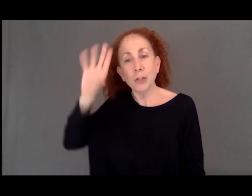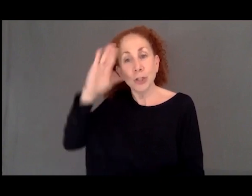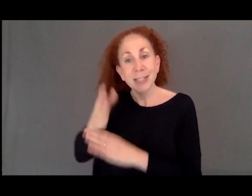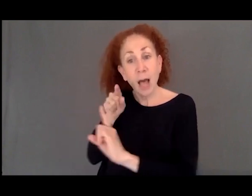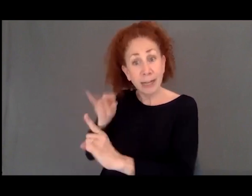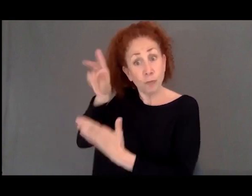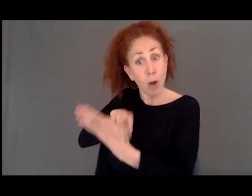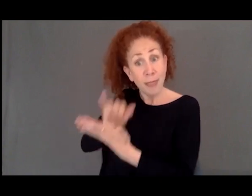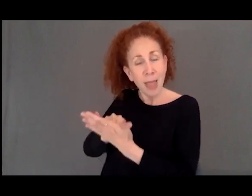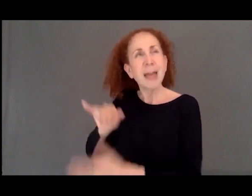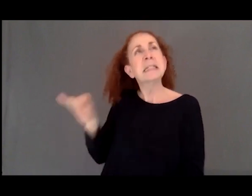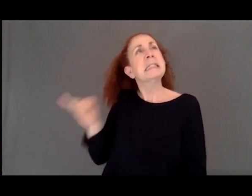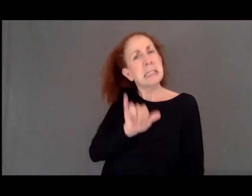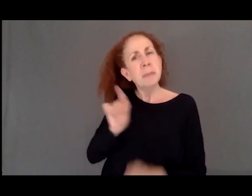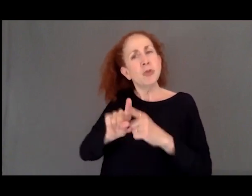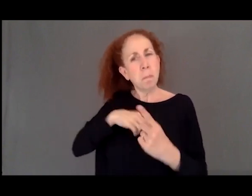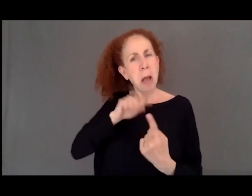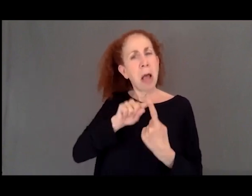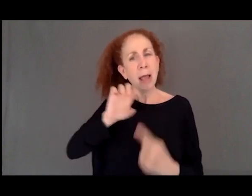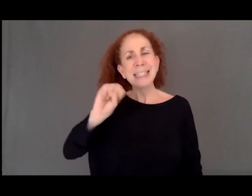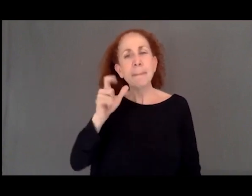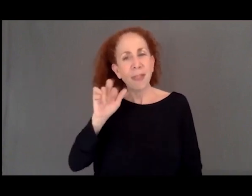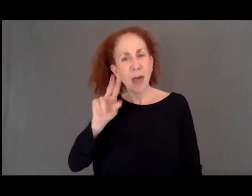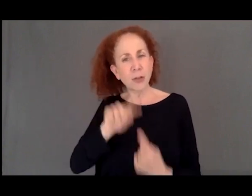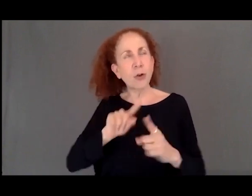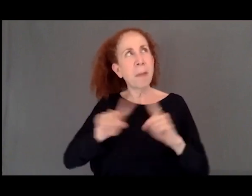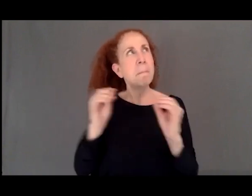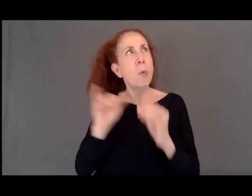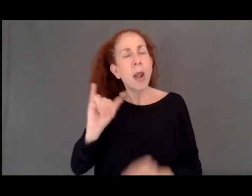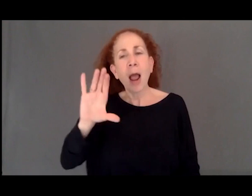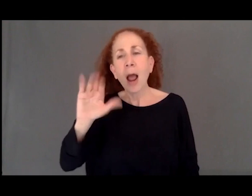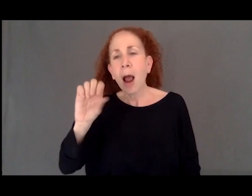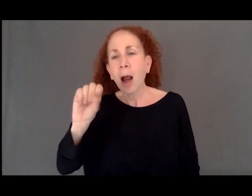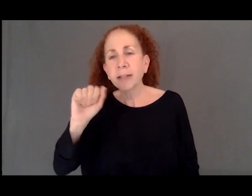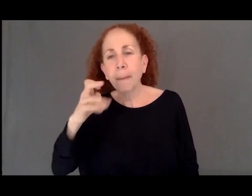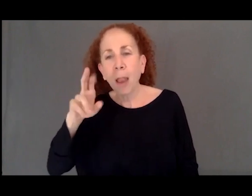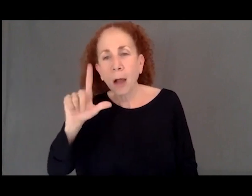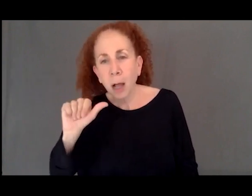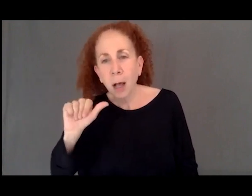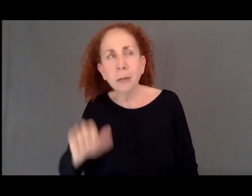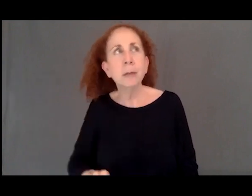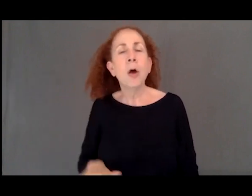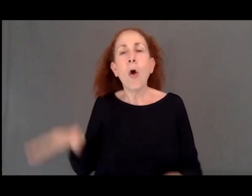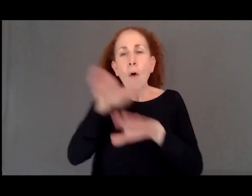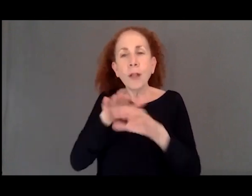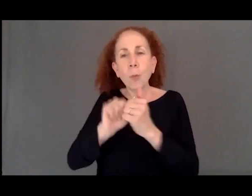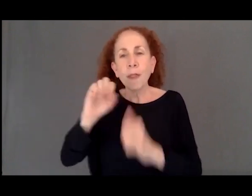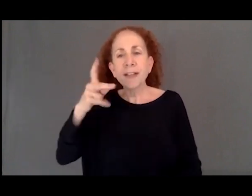is, if you've read it, kind of similar to The Sympathizer, except it crosses Casablanca with a spy narrative in North Korea.